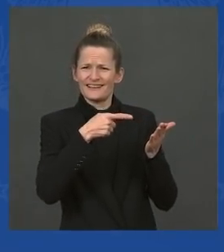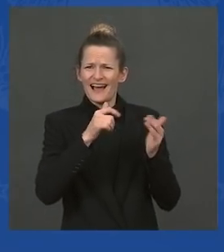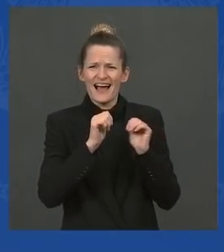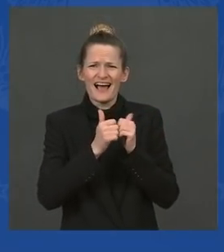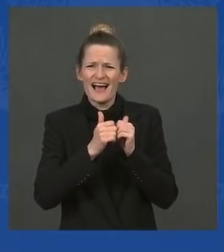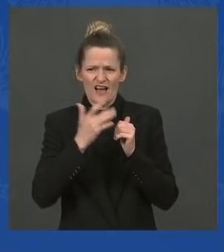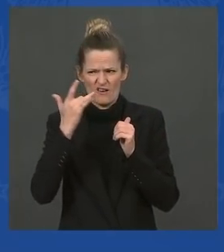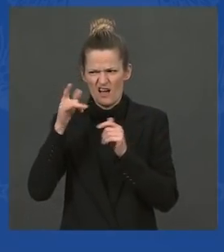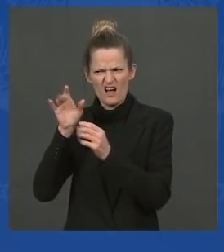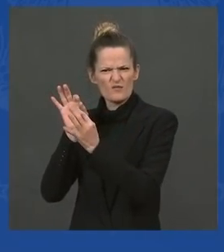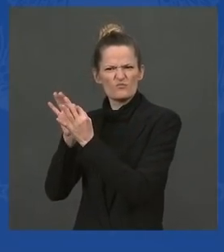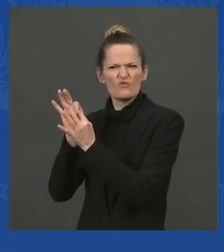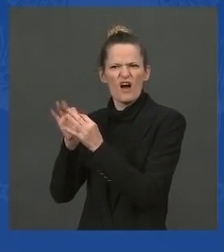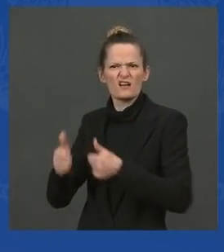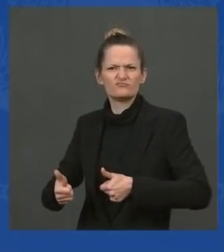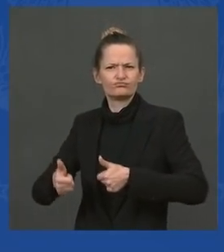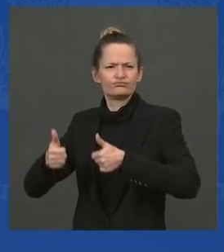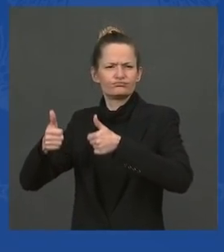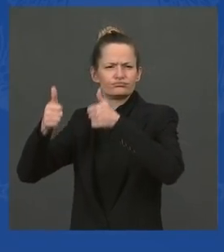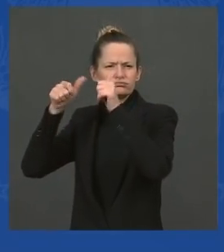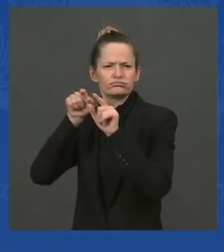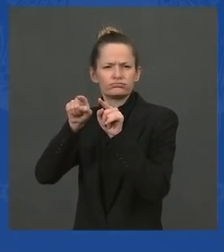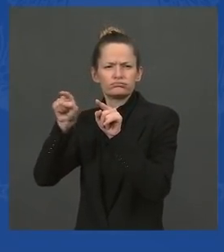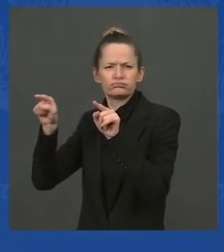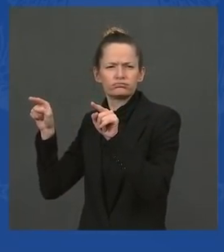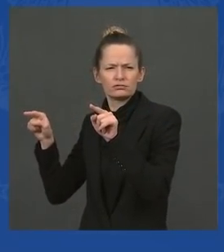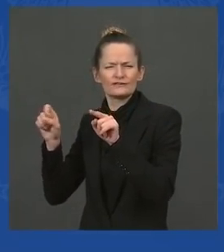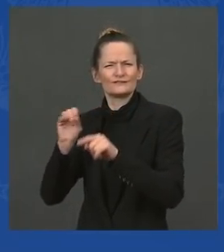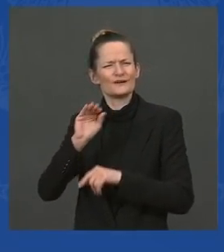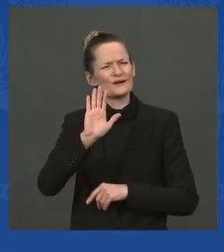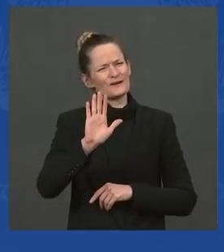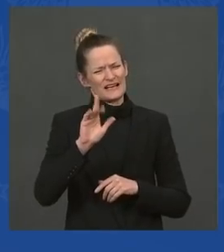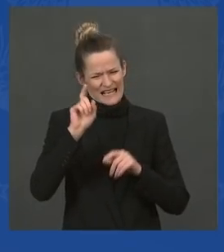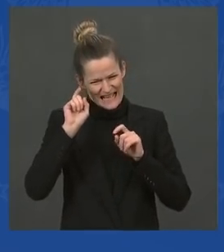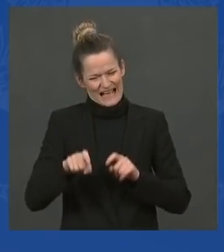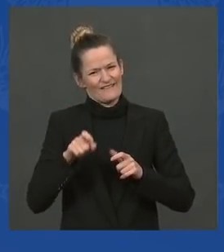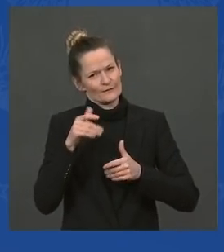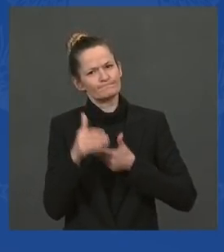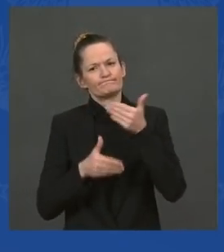and that's exactly what we're doing. It starts with my Port Action Plan --